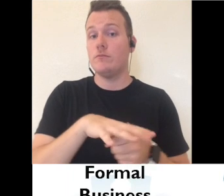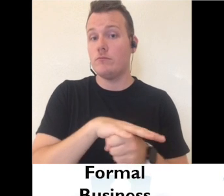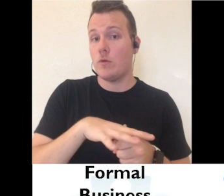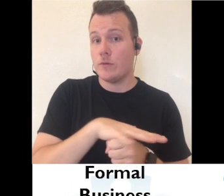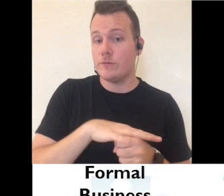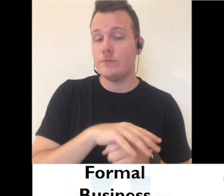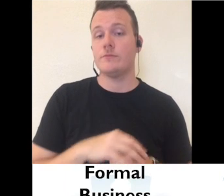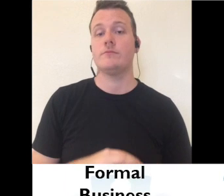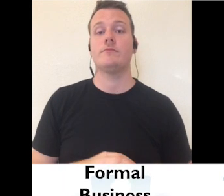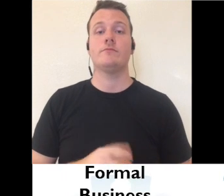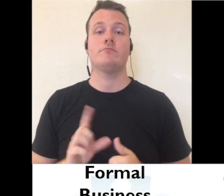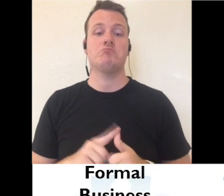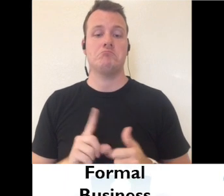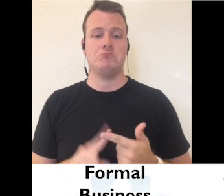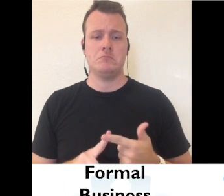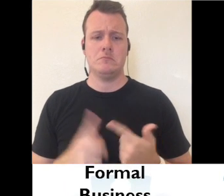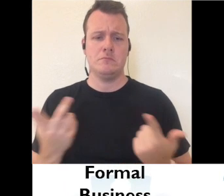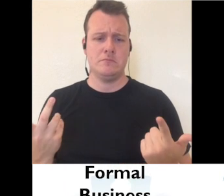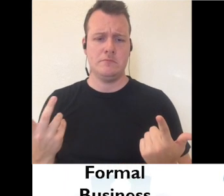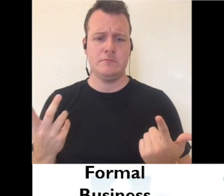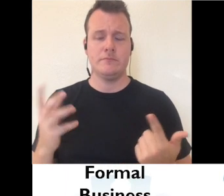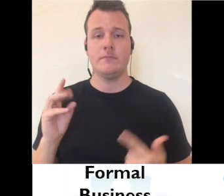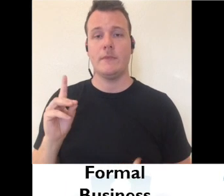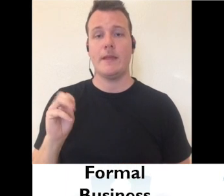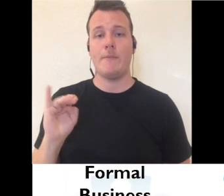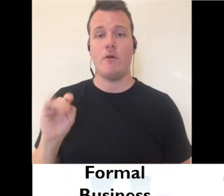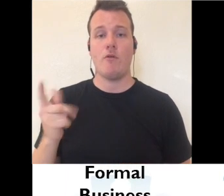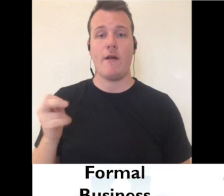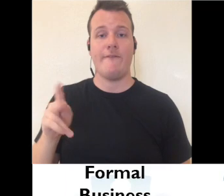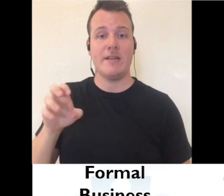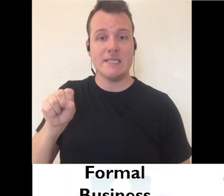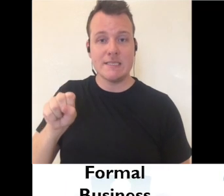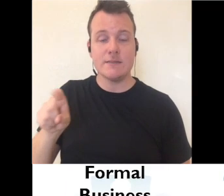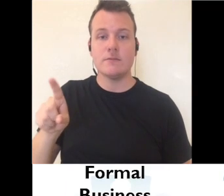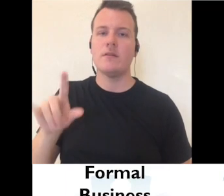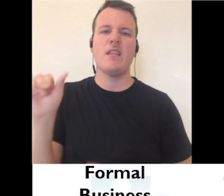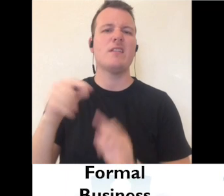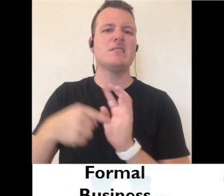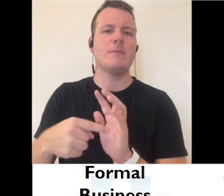demographics, and a lot of us do that if we're looking for older people. We start